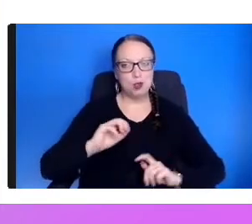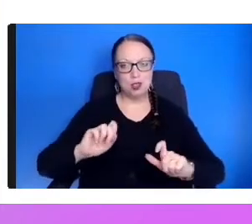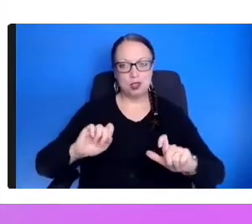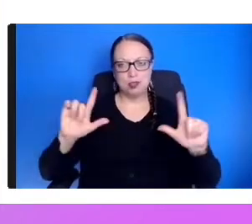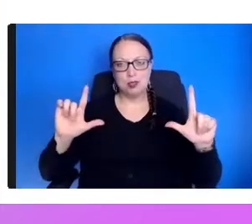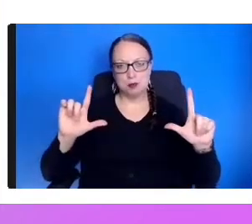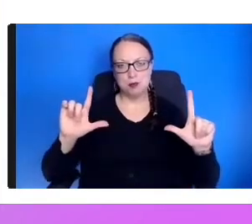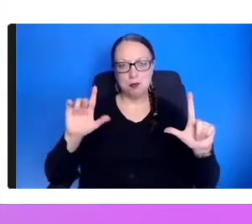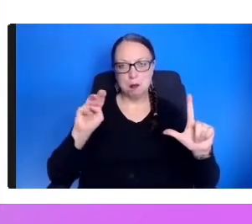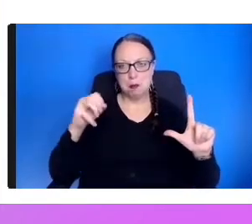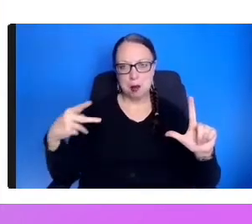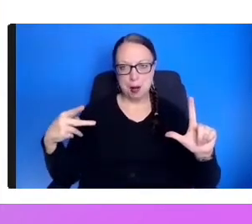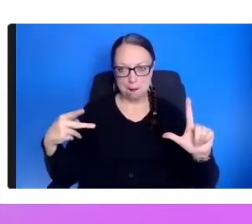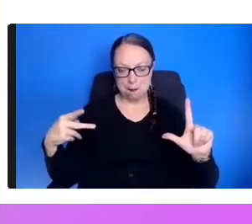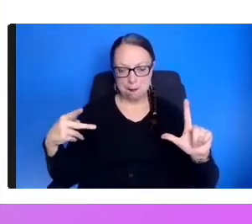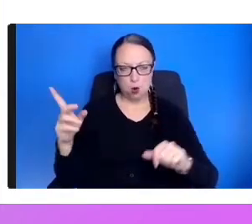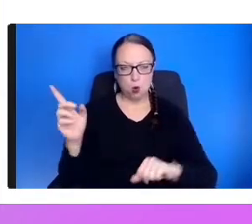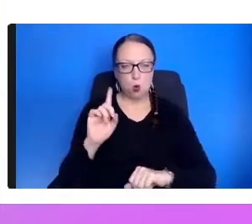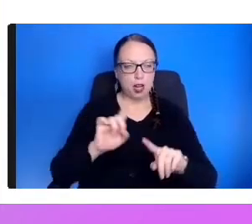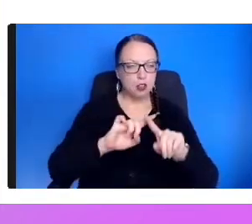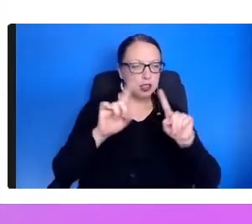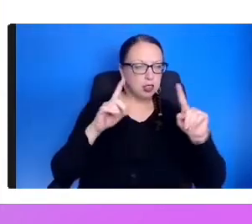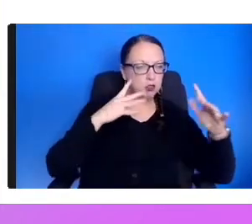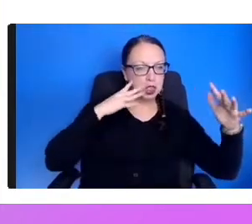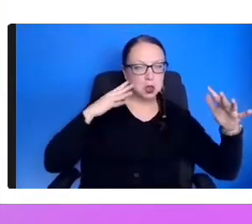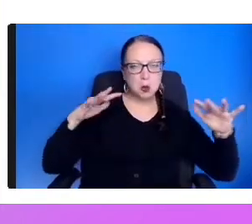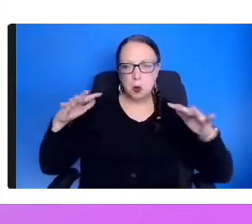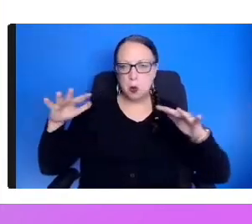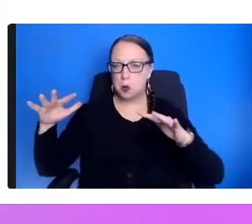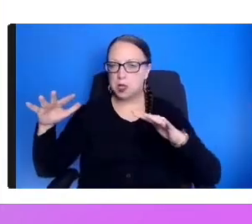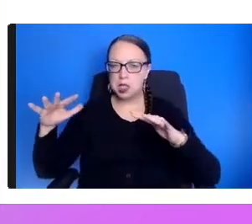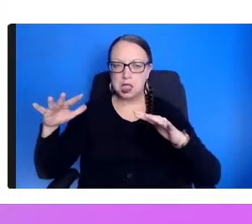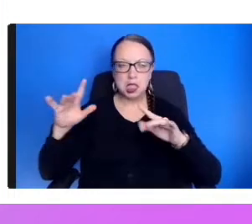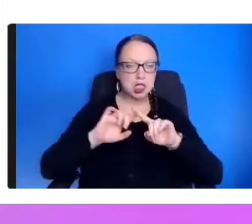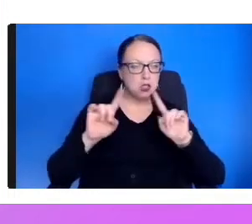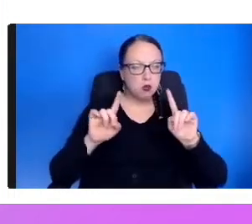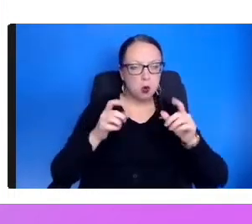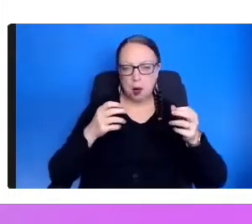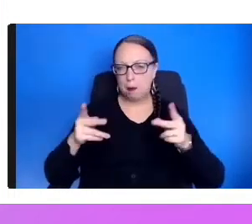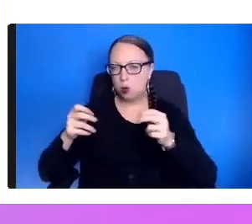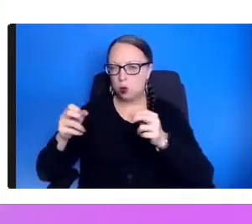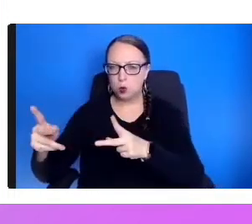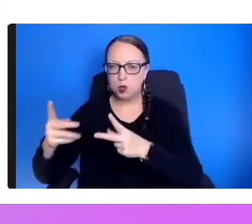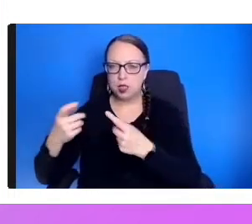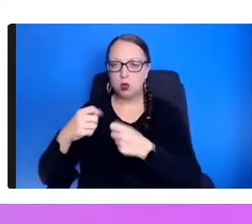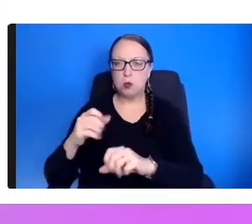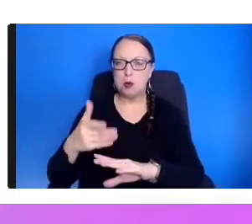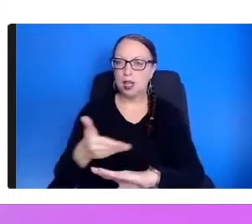where different noise and opportunities to make improvements across an organization can happen